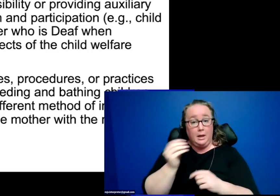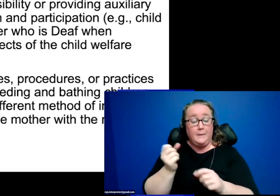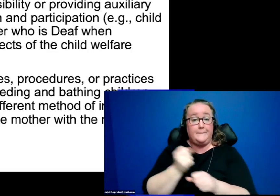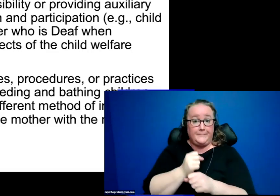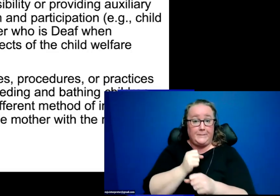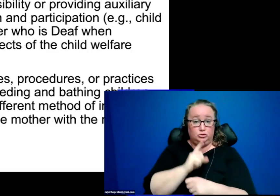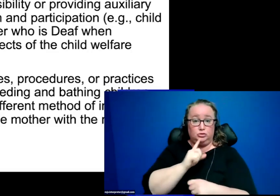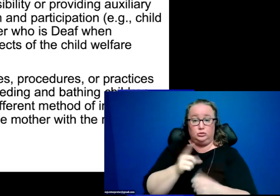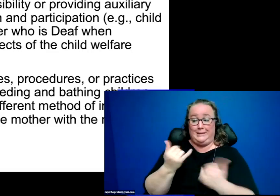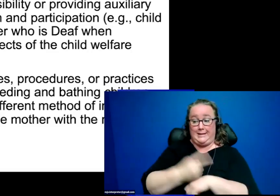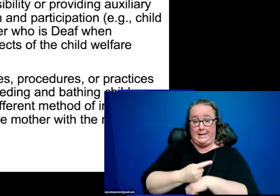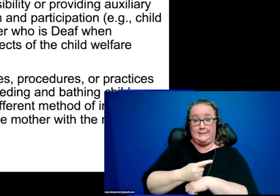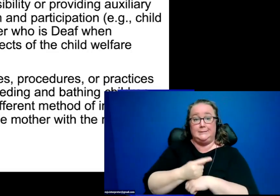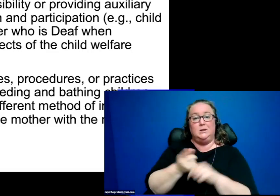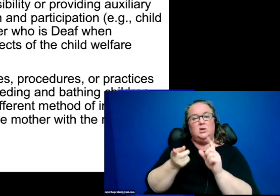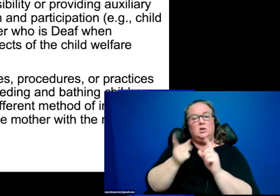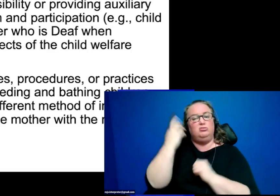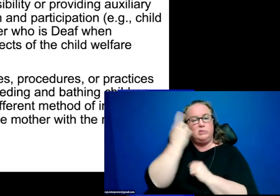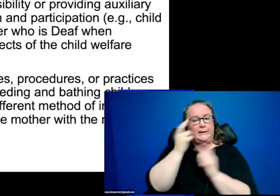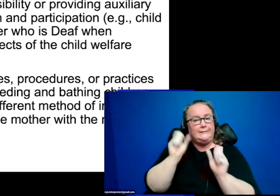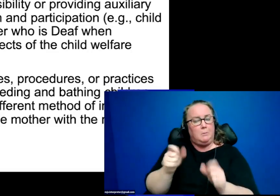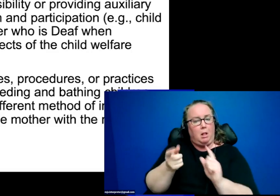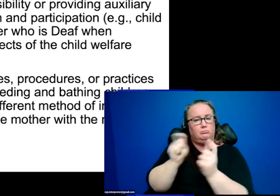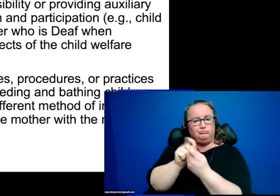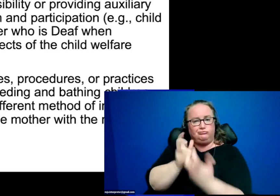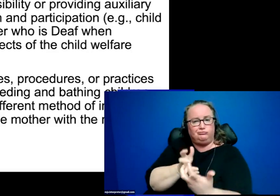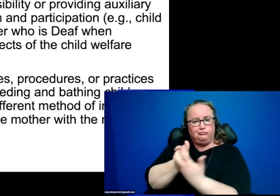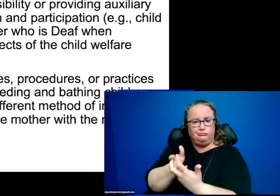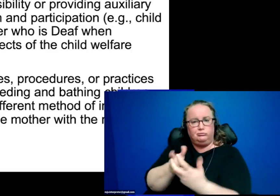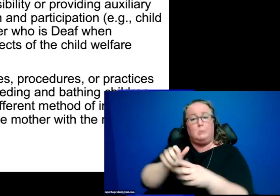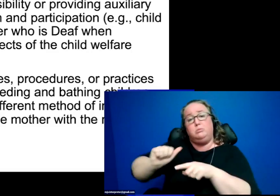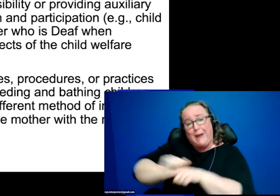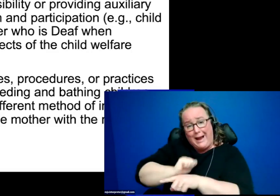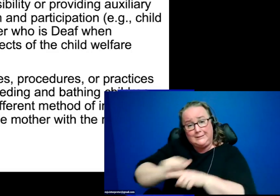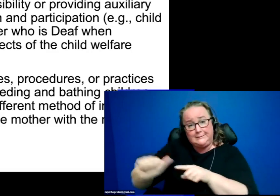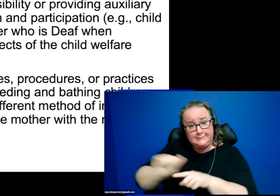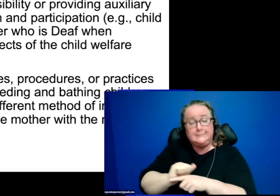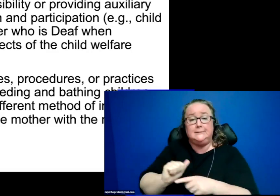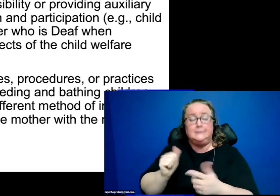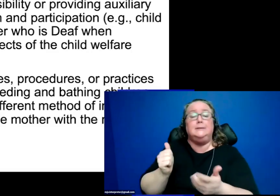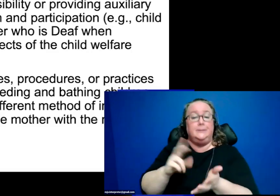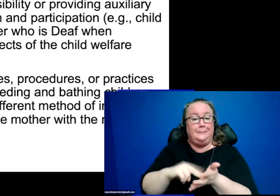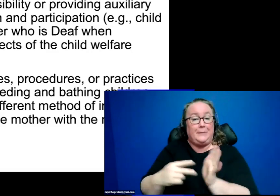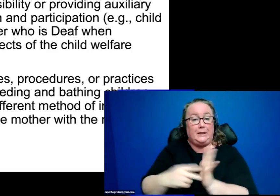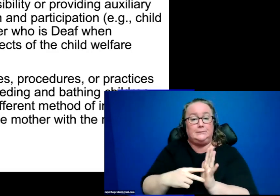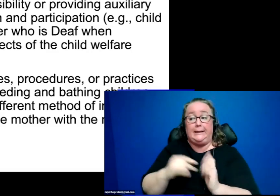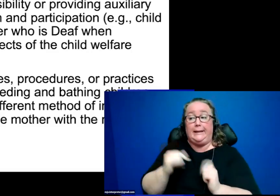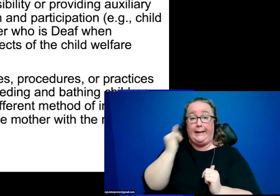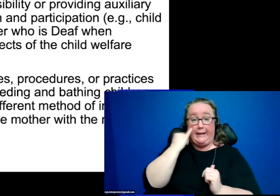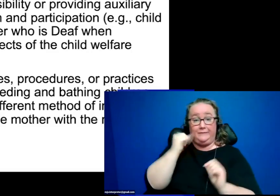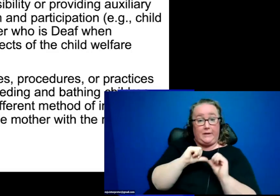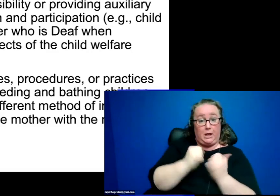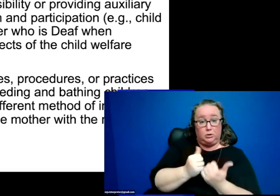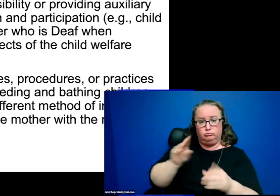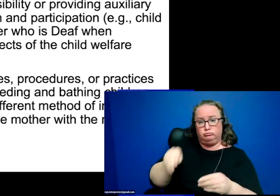policies, procedures, or practices. An example would be that if a child welfare agency were providing classes related